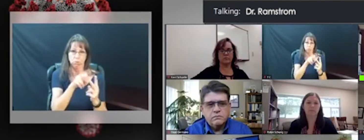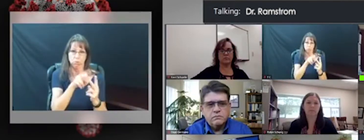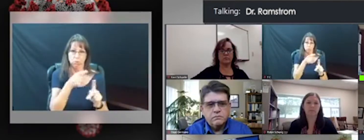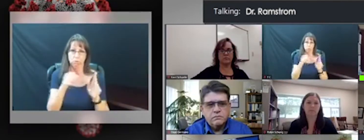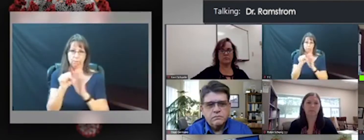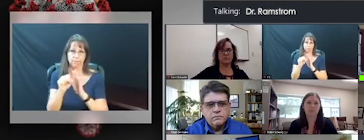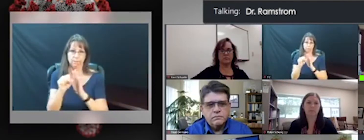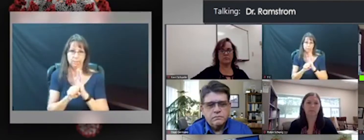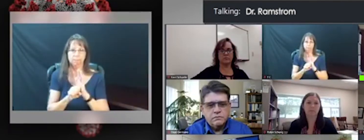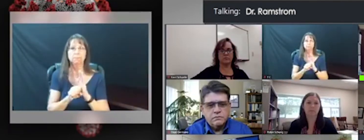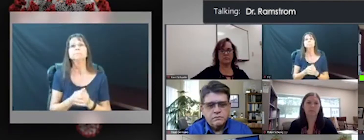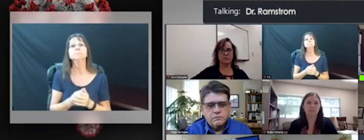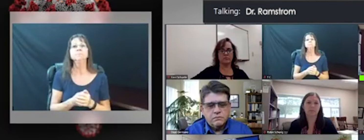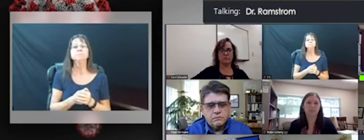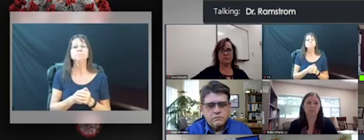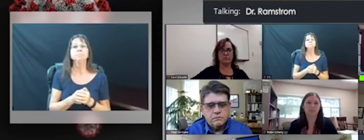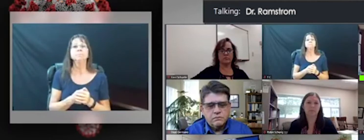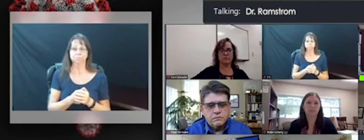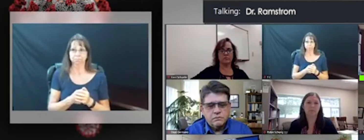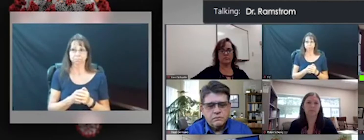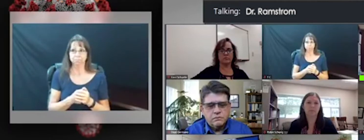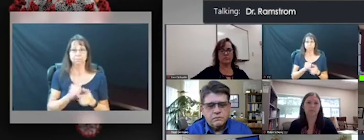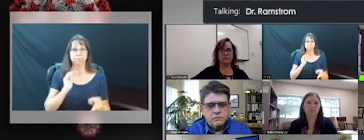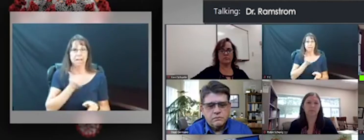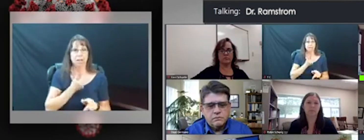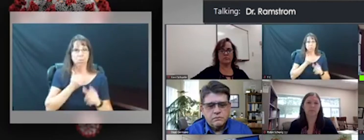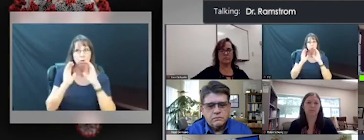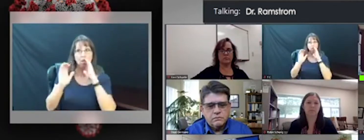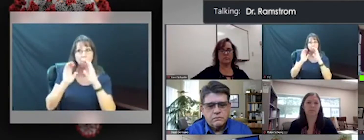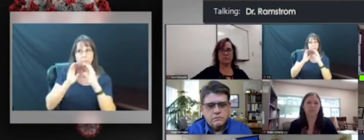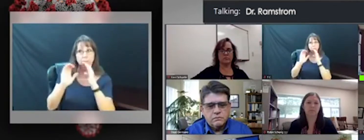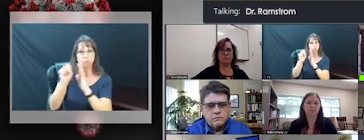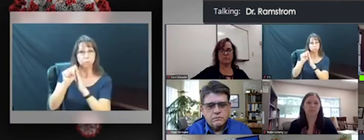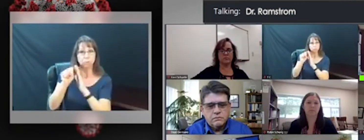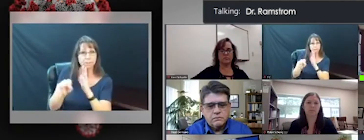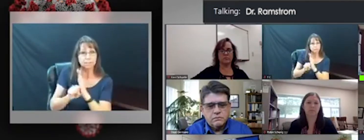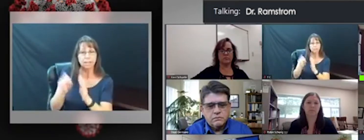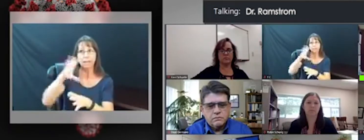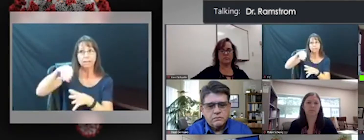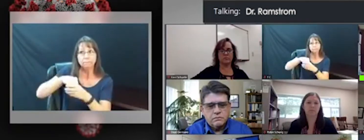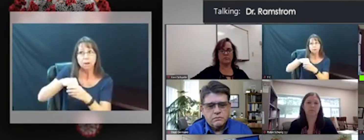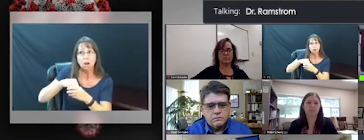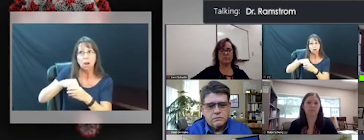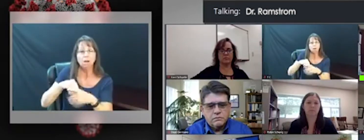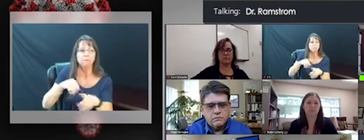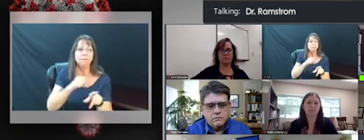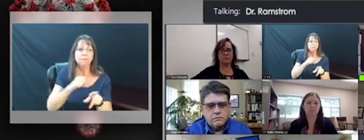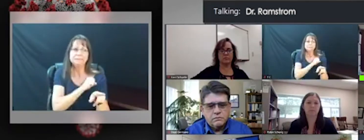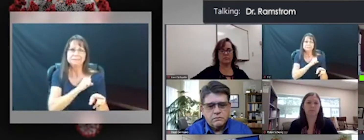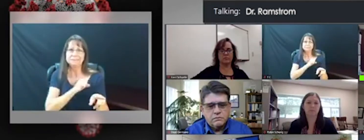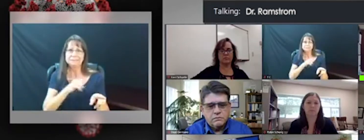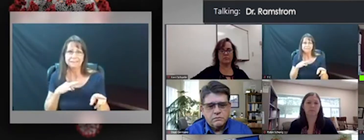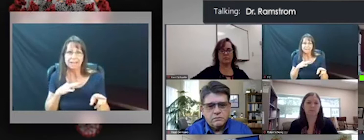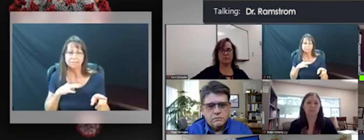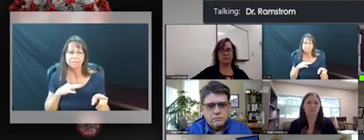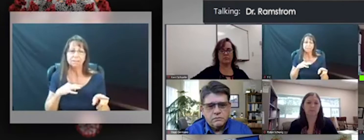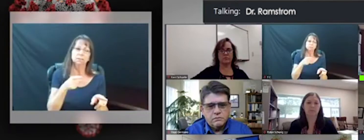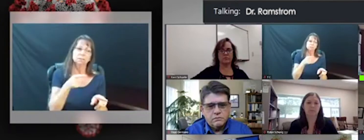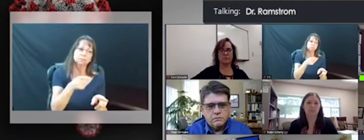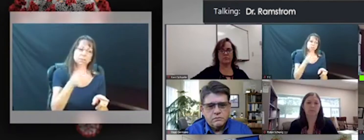conversations we have involve staffing what that's looking like. Do they need support for staffing?